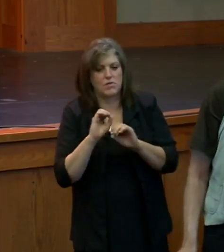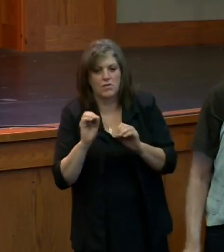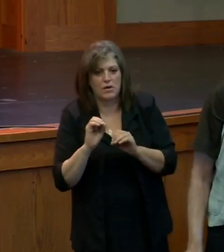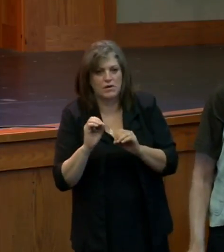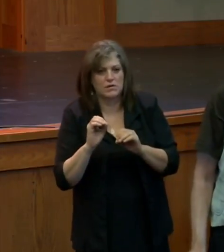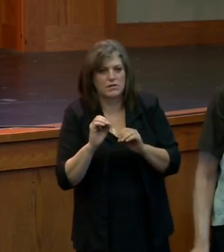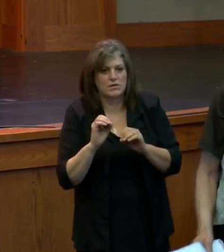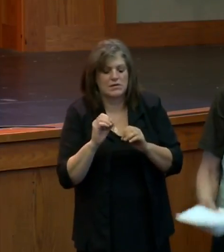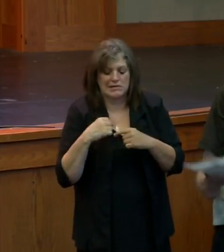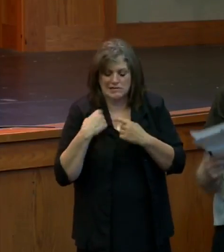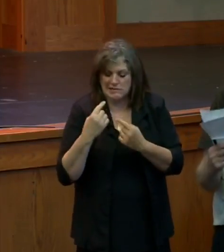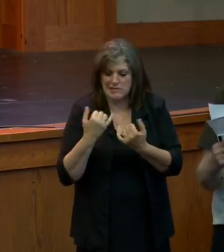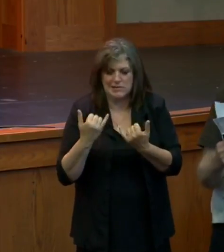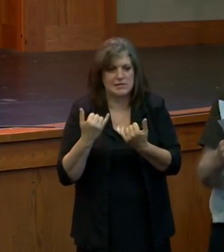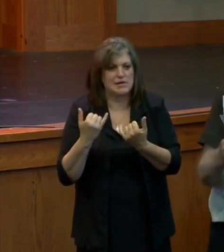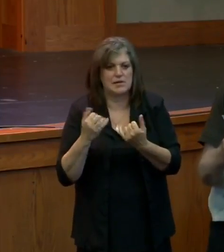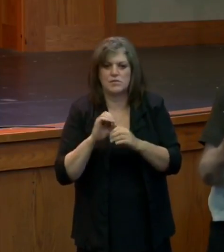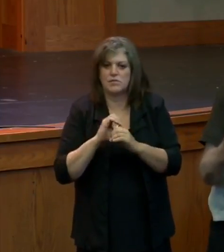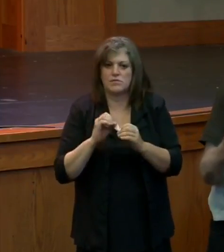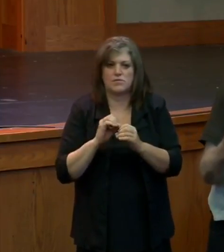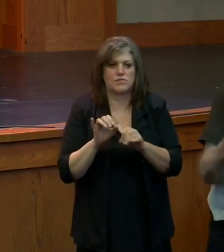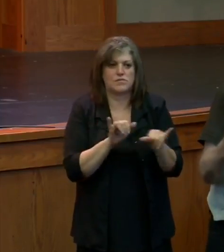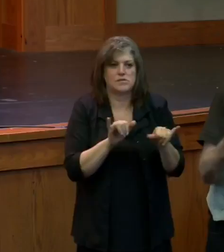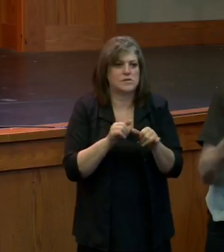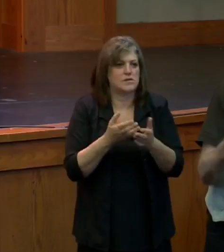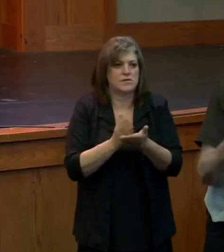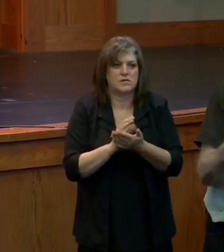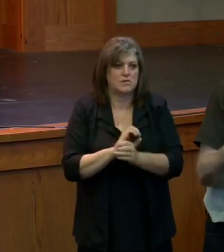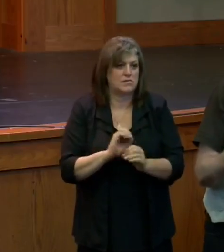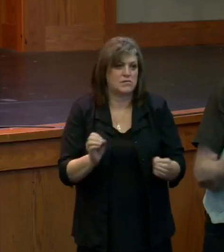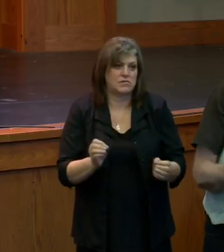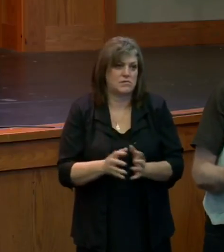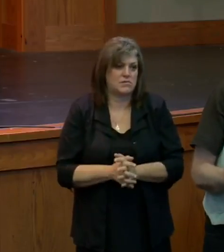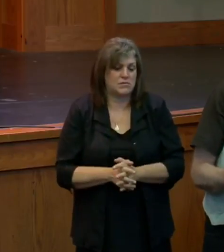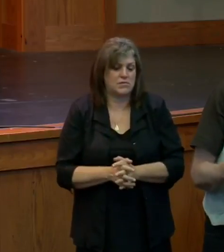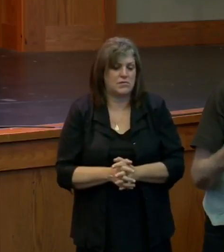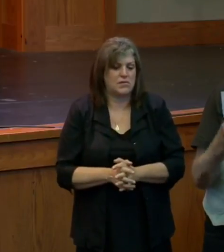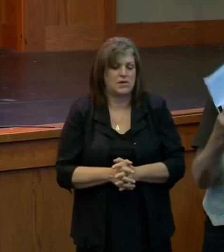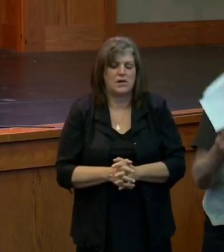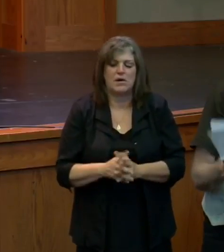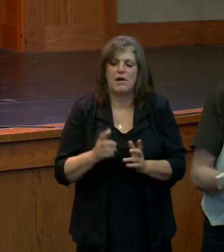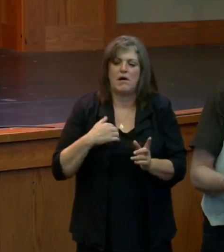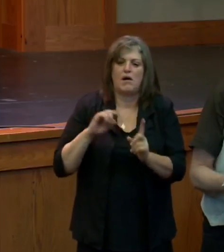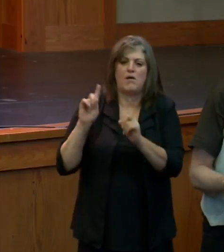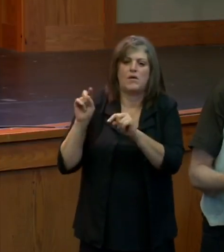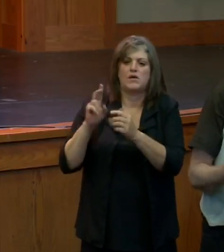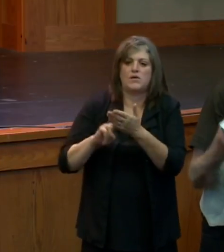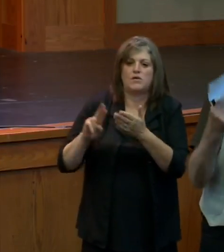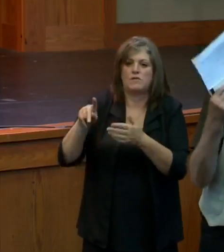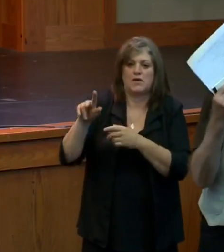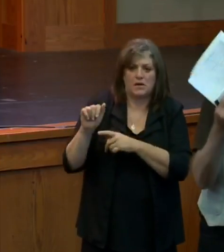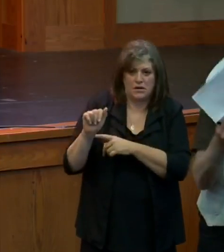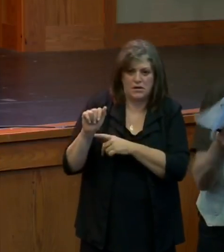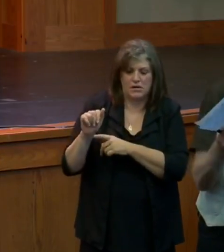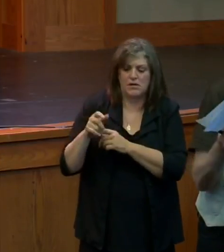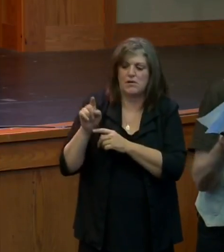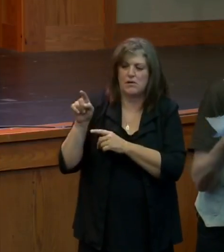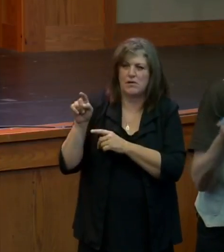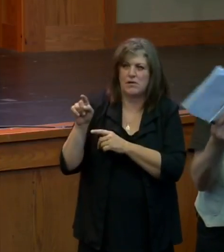TO THIS DAY. I WENT TO THE UNIVERSITY OF PENNSYLVANIA THERE IN 1960 WAS